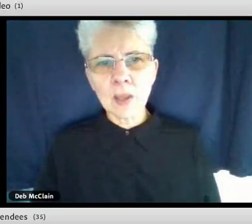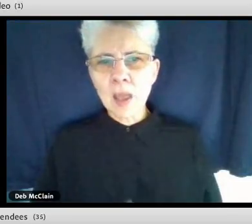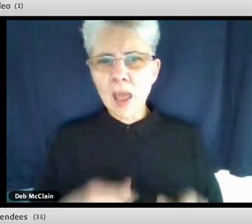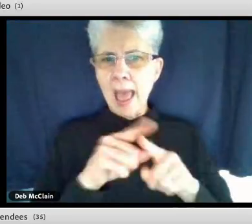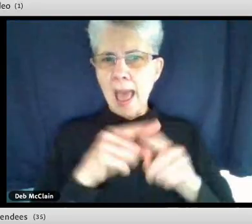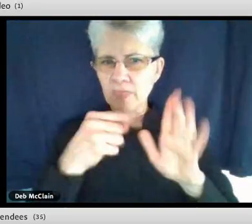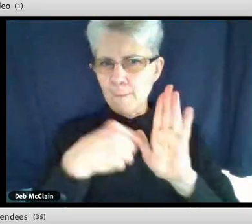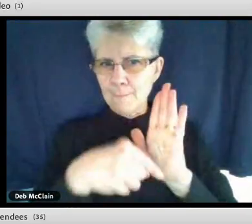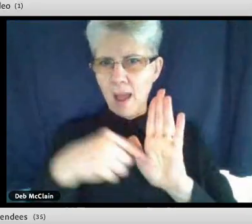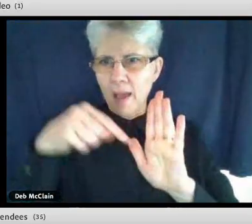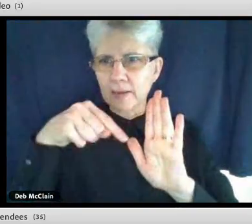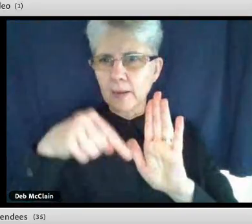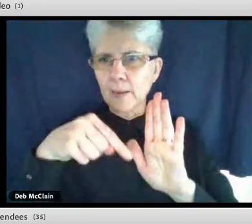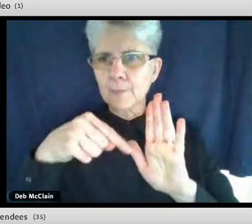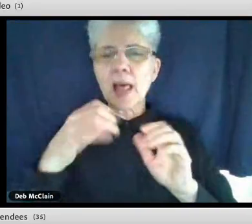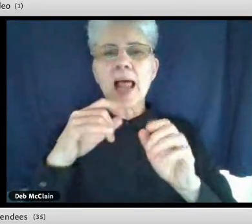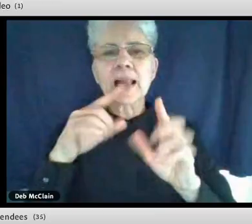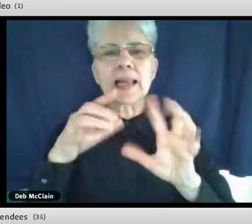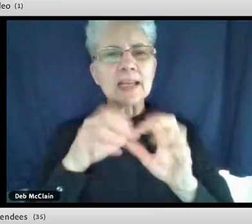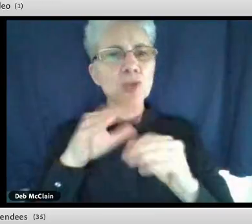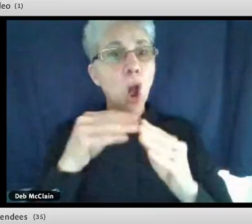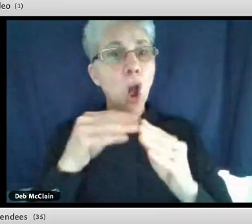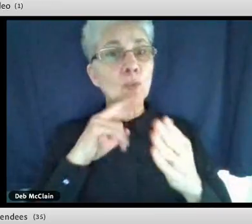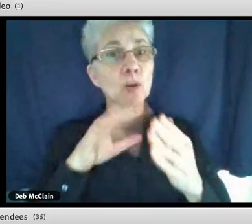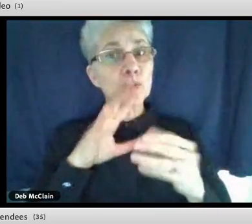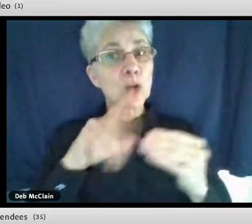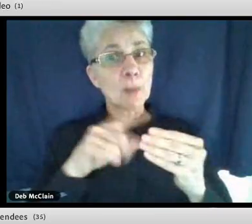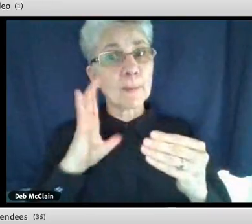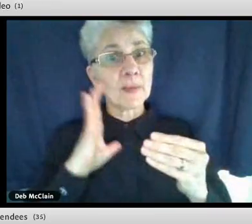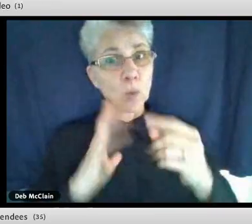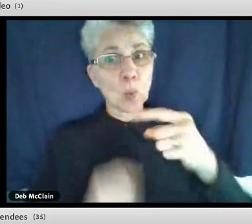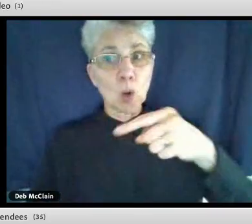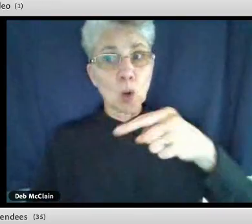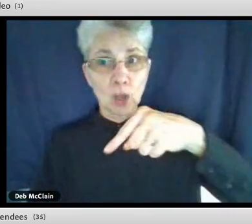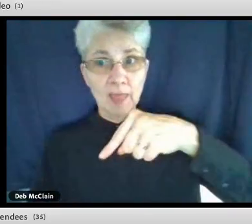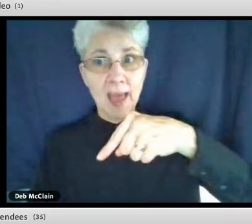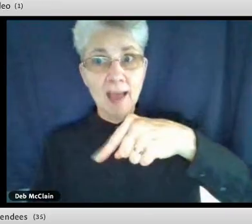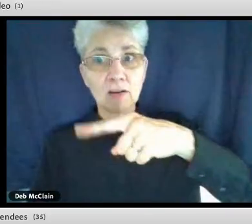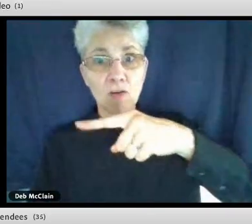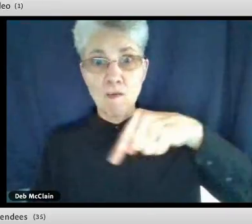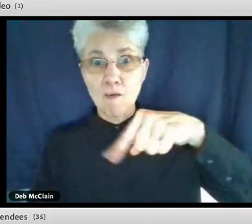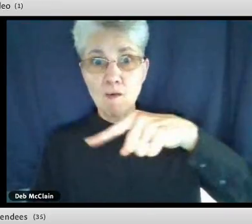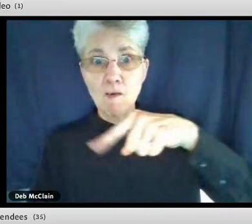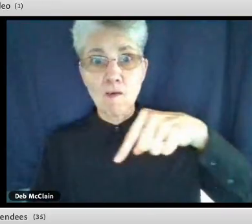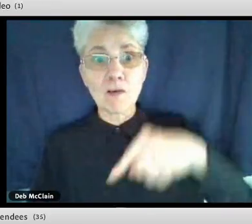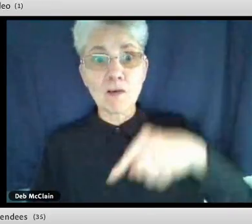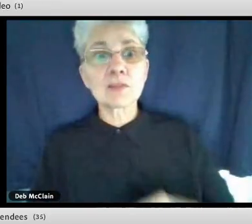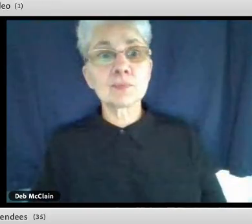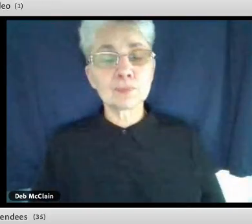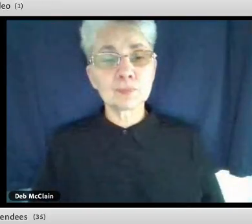I'm not sure if this going to come up for us, they also, you know, link to all the reports that we've talked about earlier,